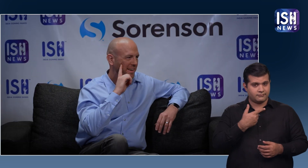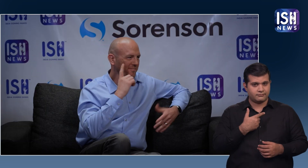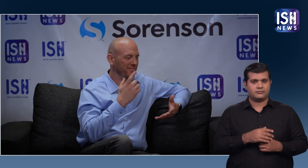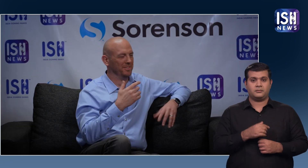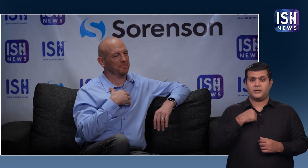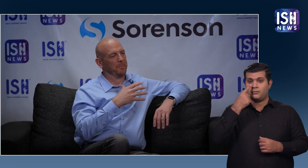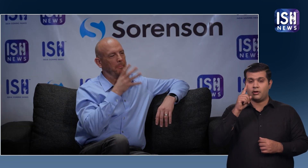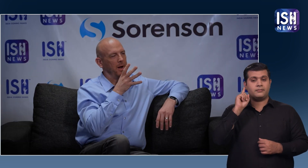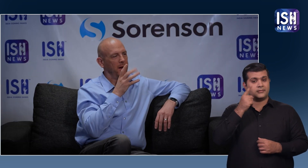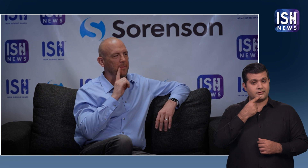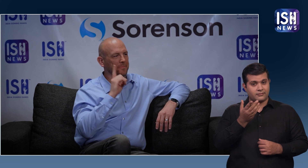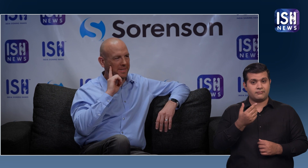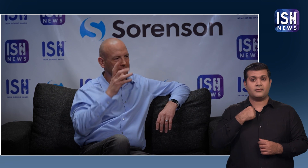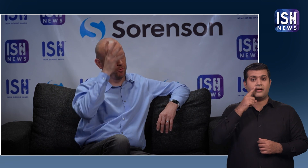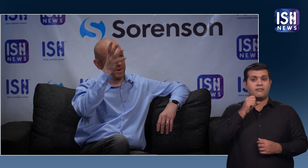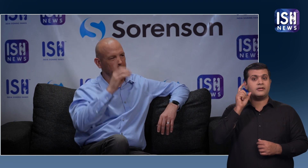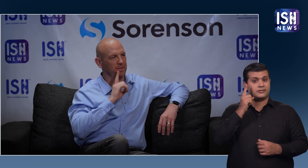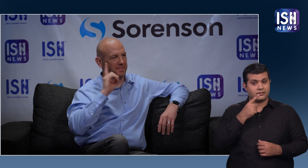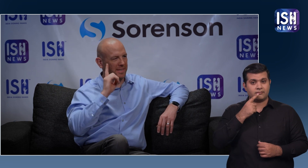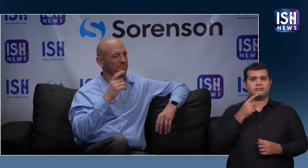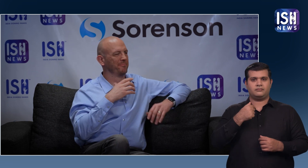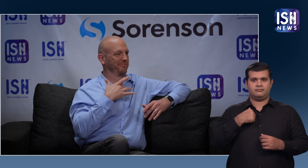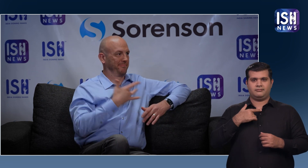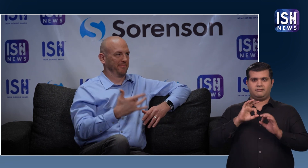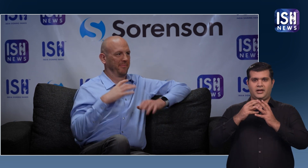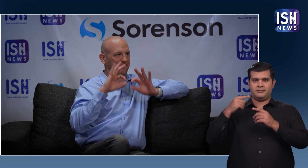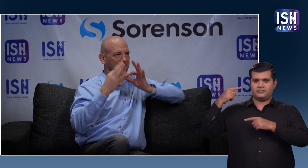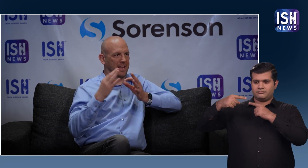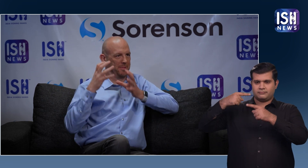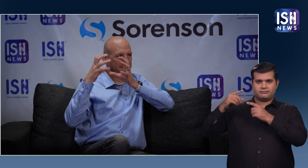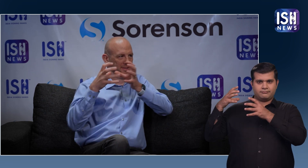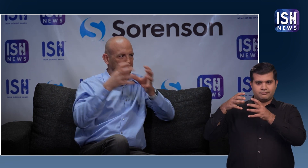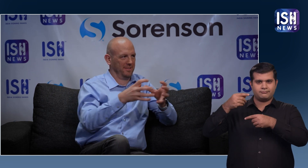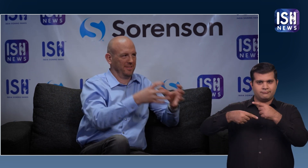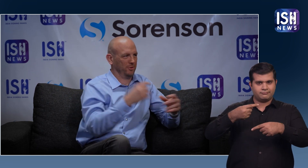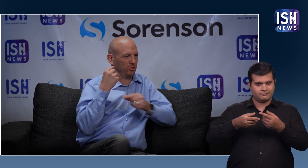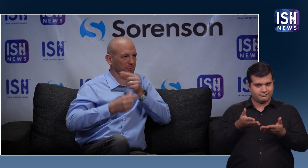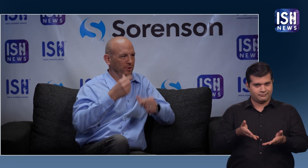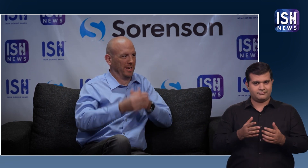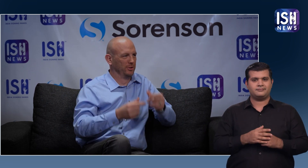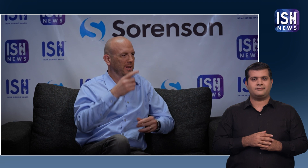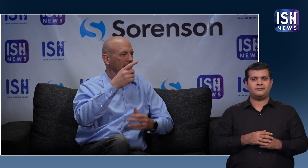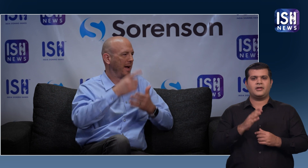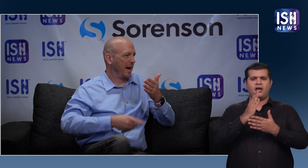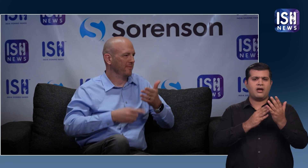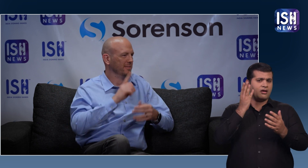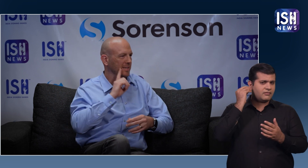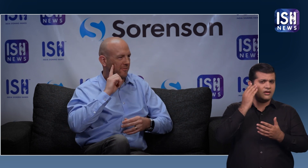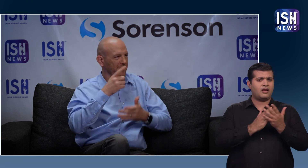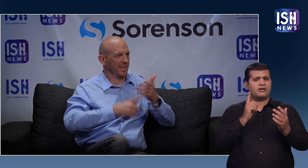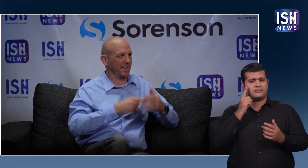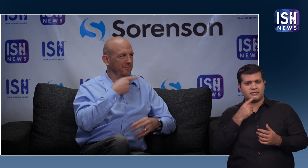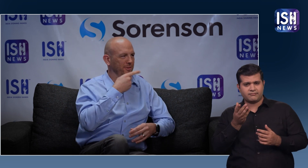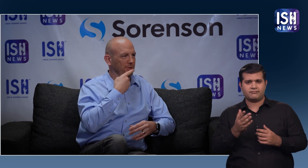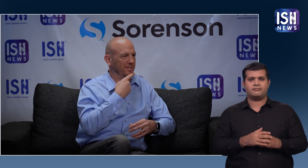My mom is Deaf, my grandfather is Deaf. Generations of my family are half Deaf and half Hearing.